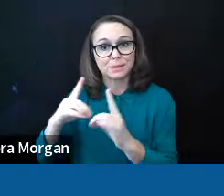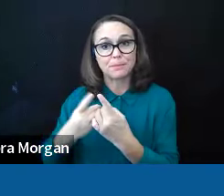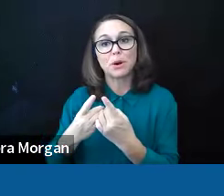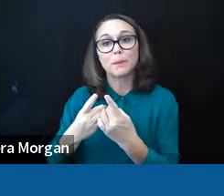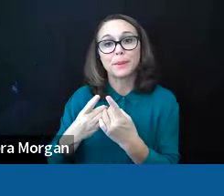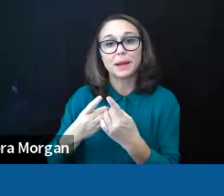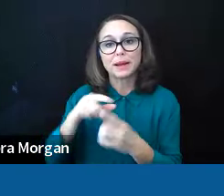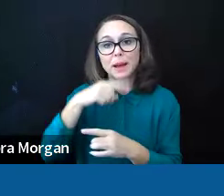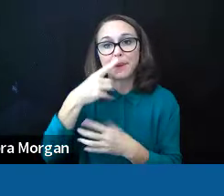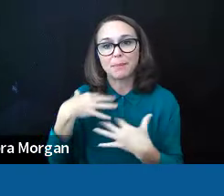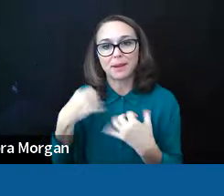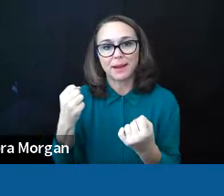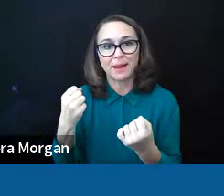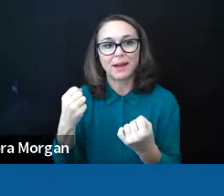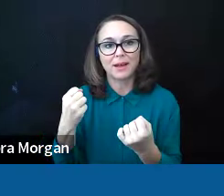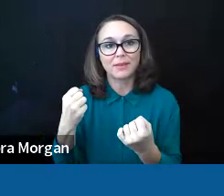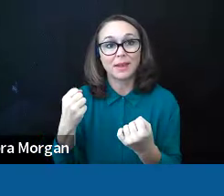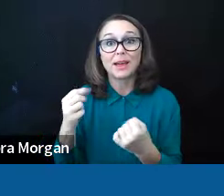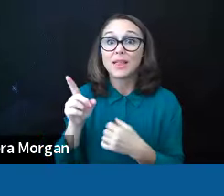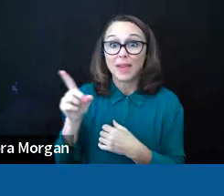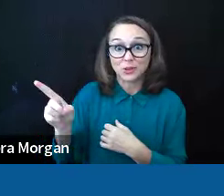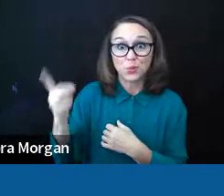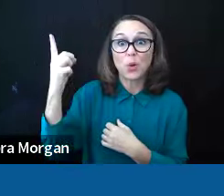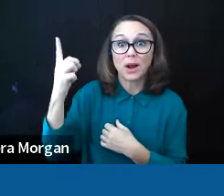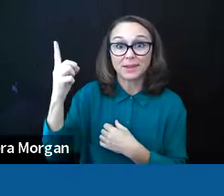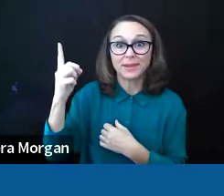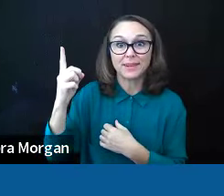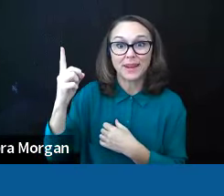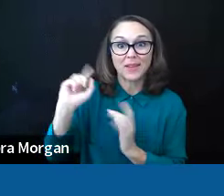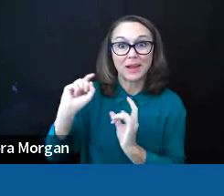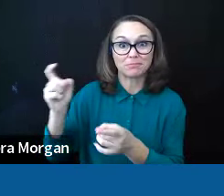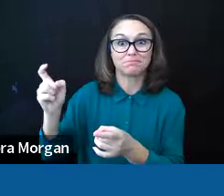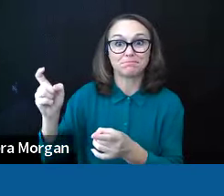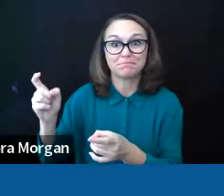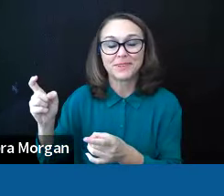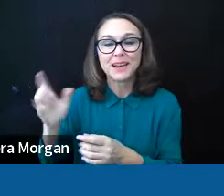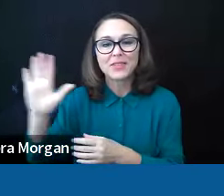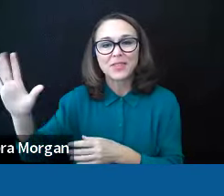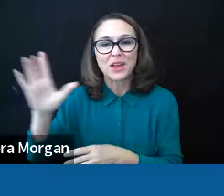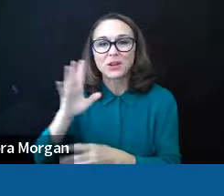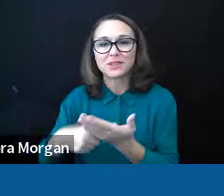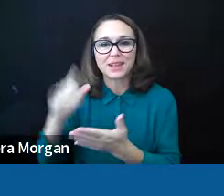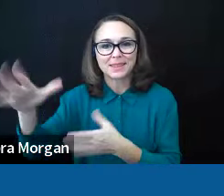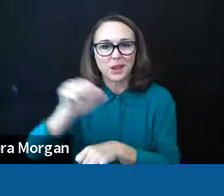is one of our Essentials grantees to talk about their work implementing some of these strategies.